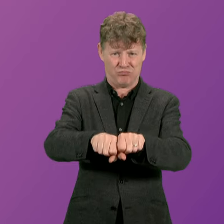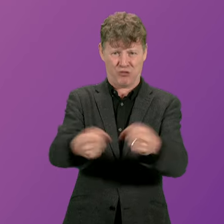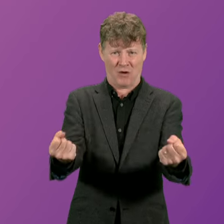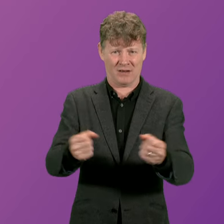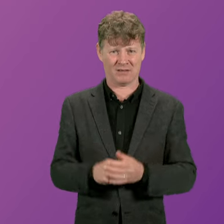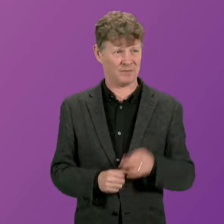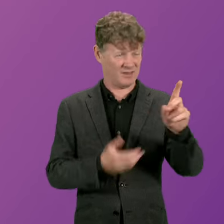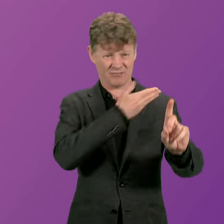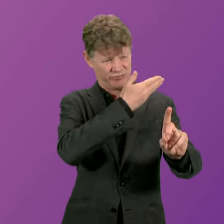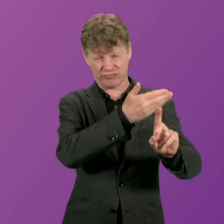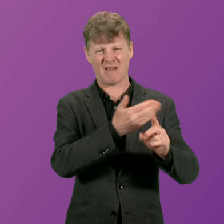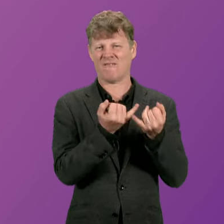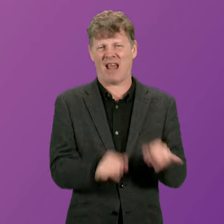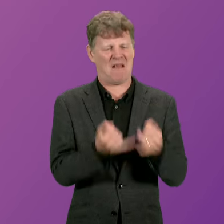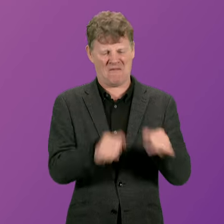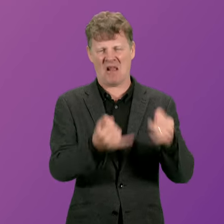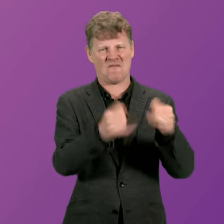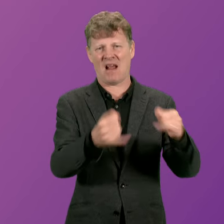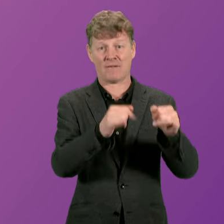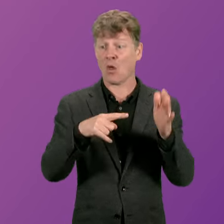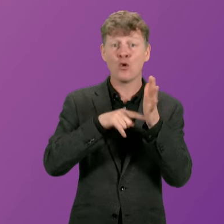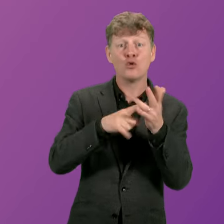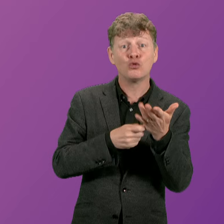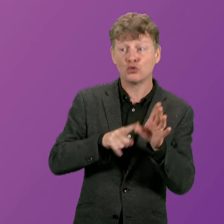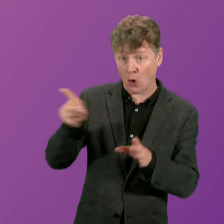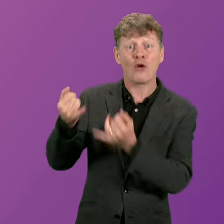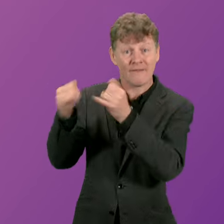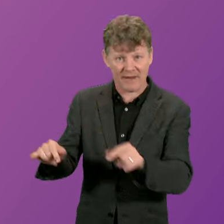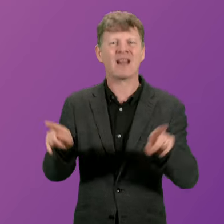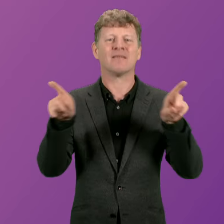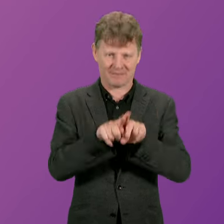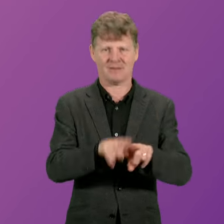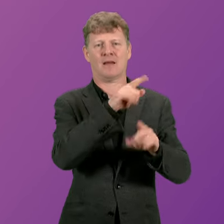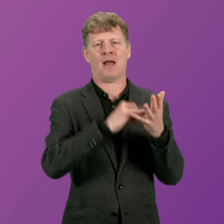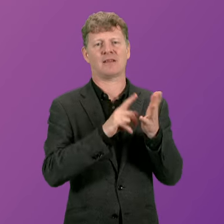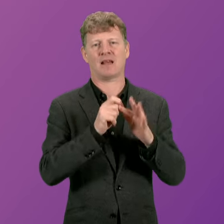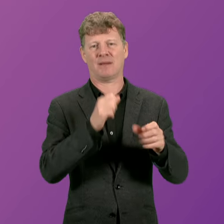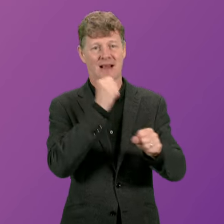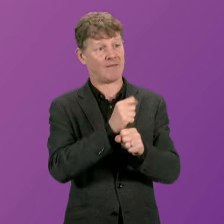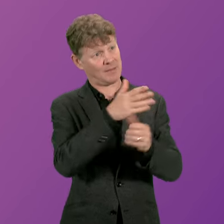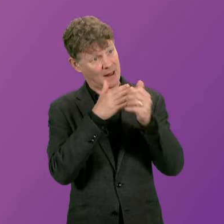the Tories; it is also the perfect description of this SNP Government, led by John Swinney.